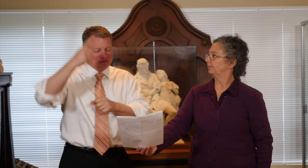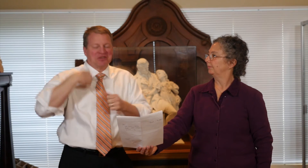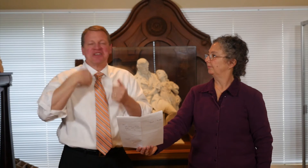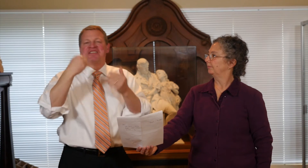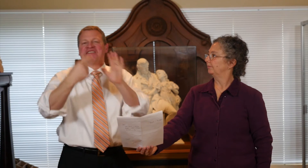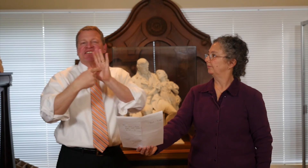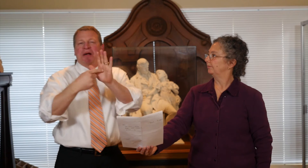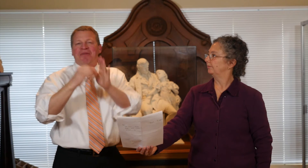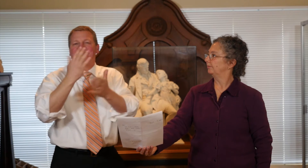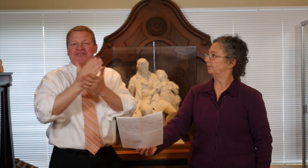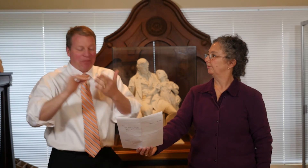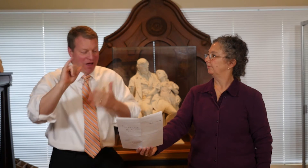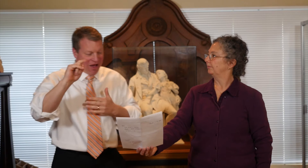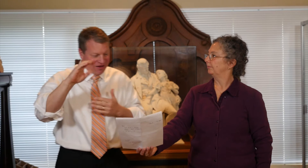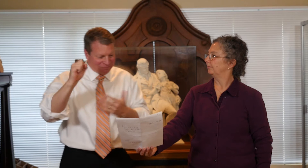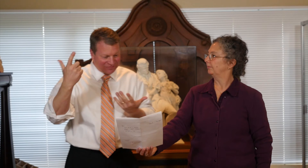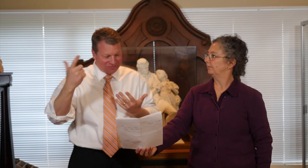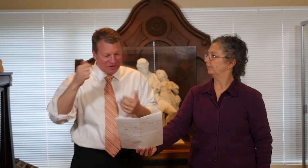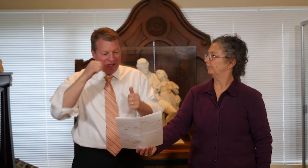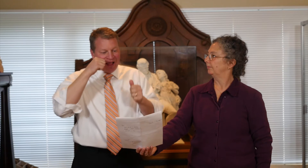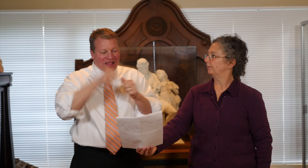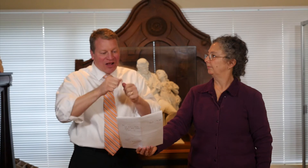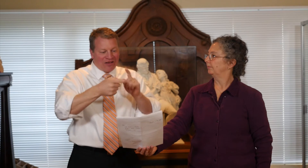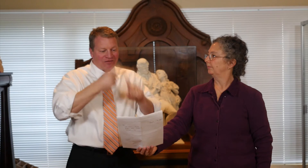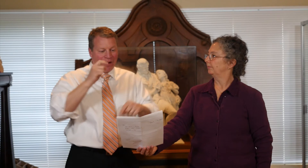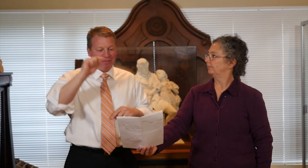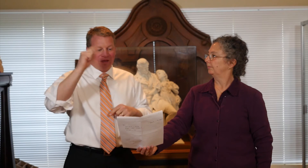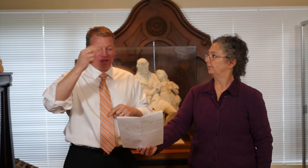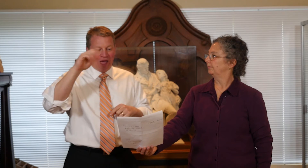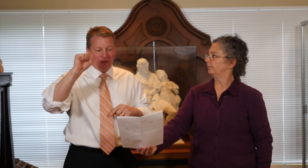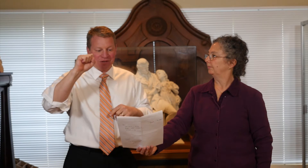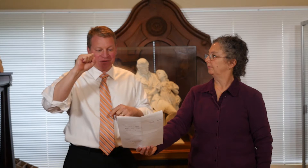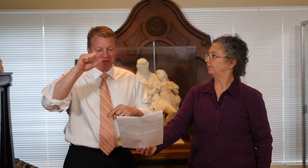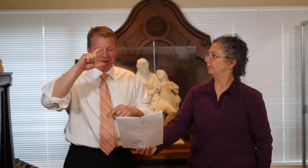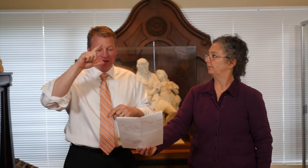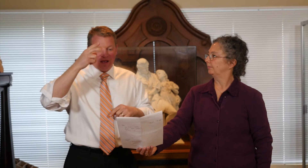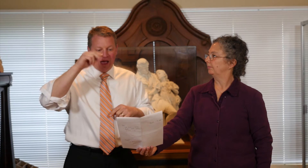be in the exhibit next year. Some of the items are a letter from Thomas